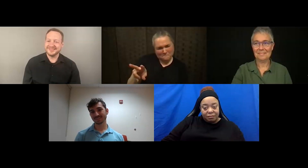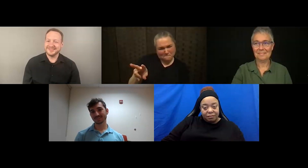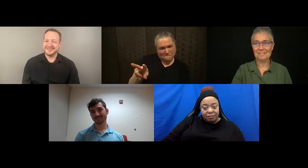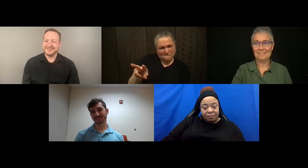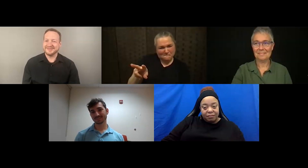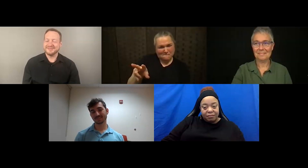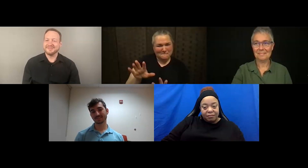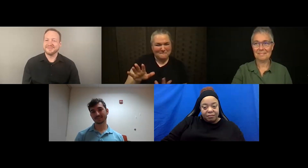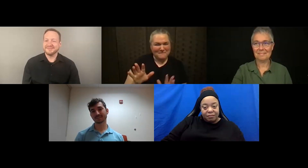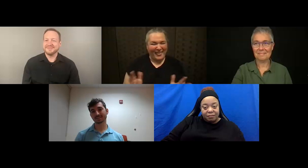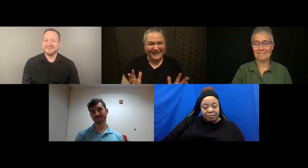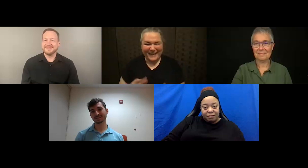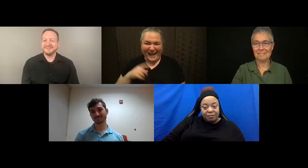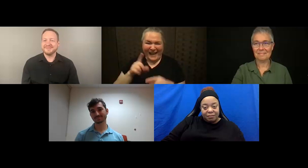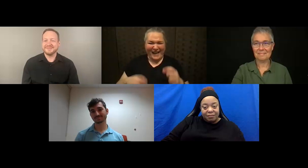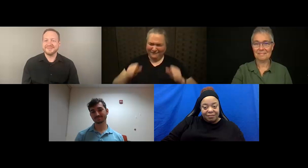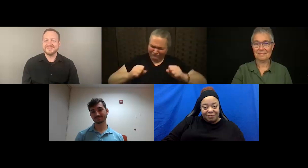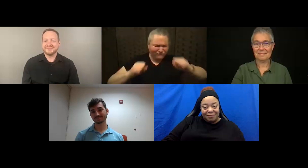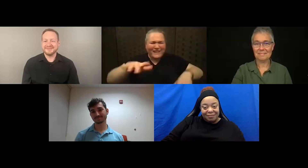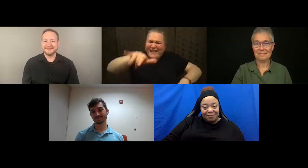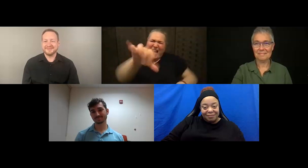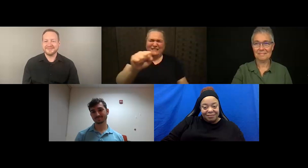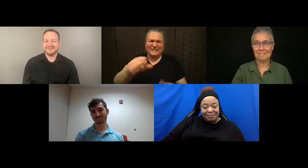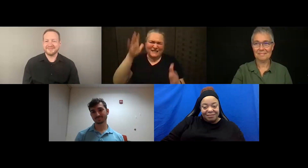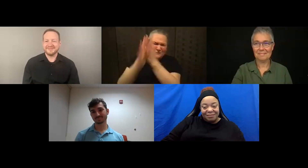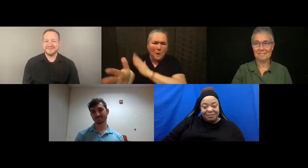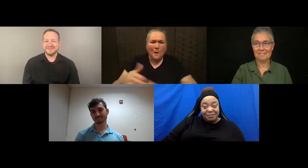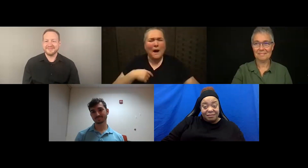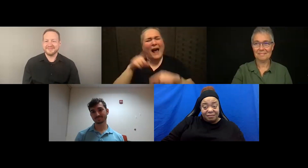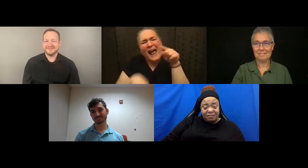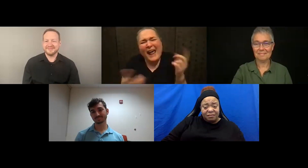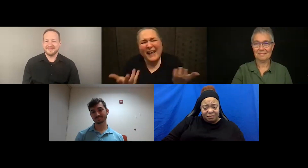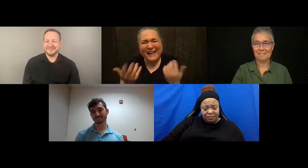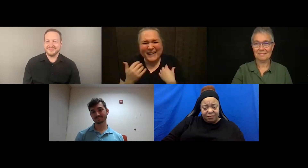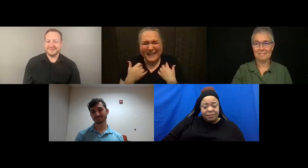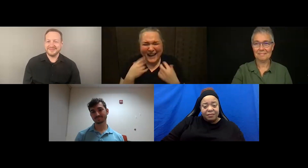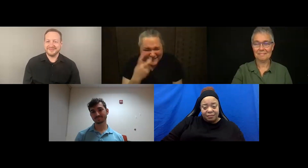positive, what is good? Because I look at all these future representations and they all show, 'Oh this is